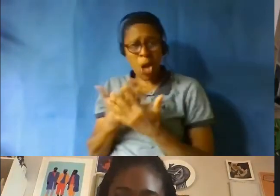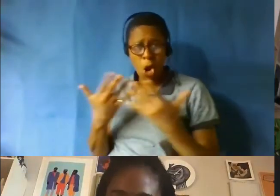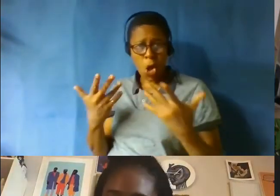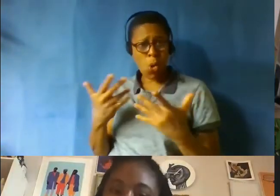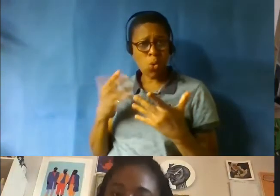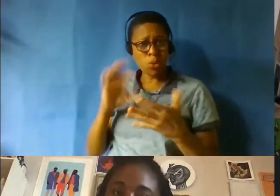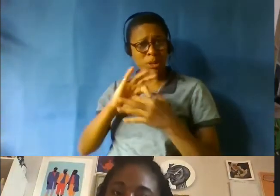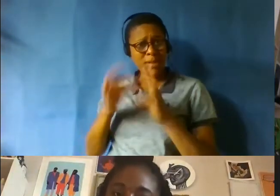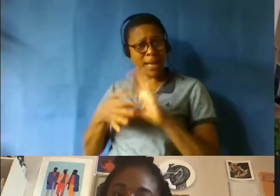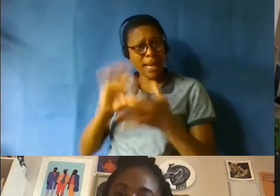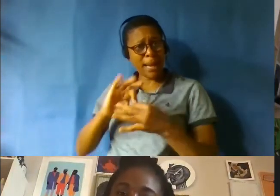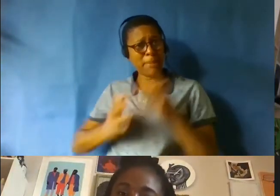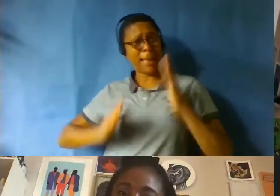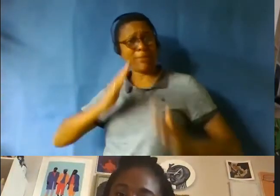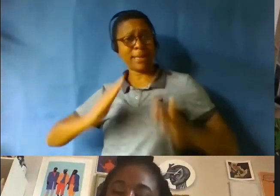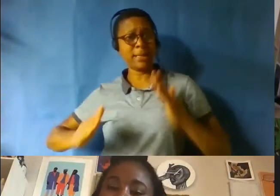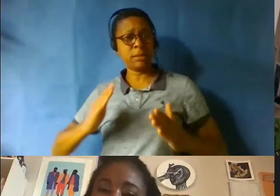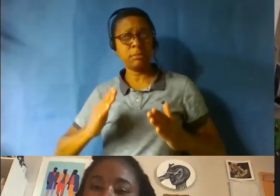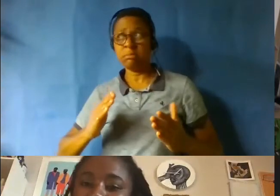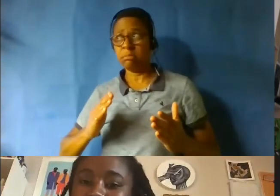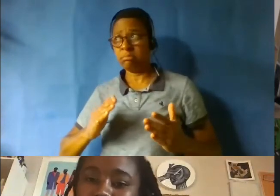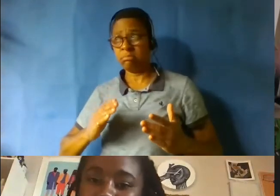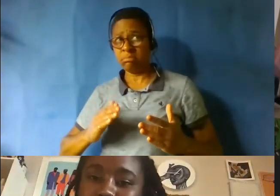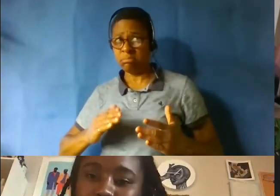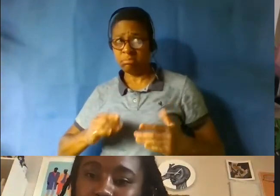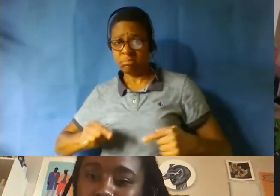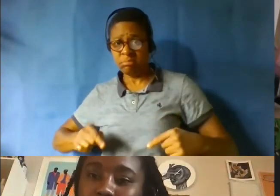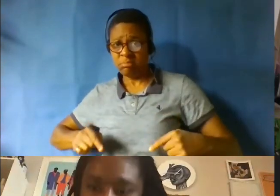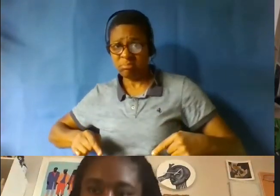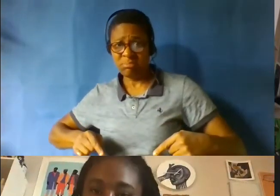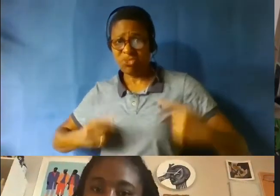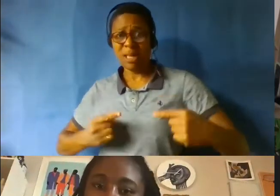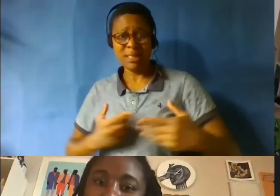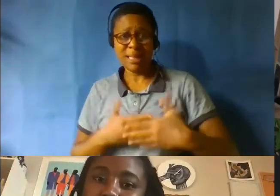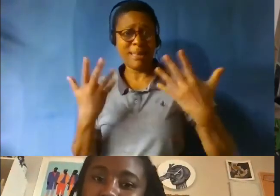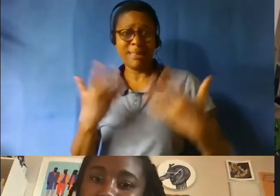overcoming anything like that's just their life right and that that's that